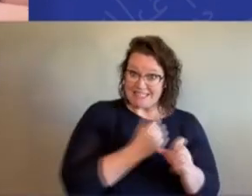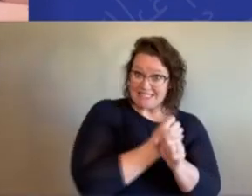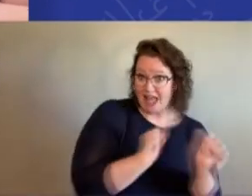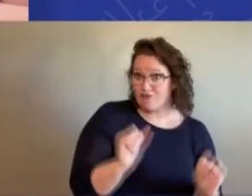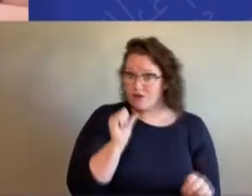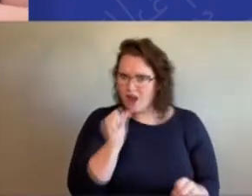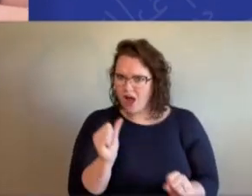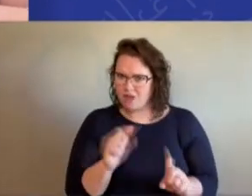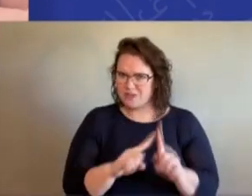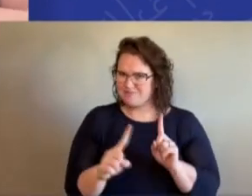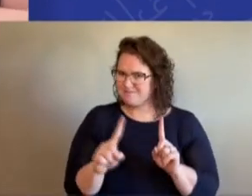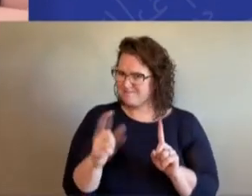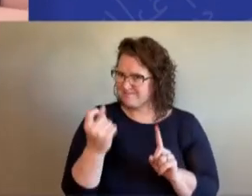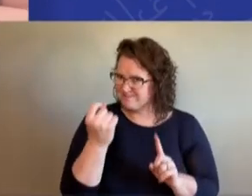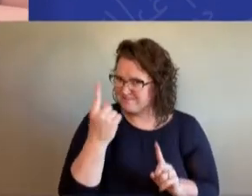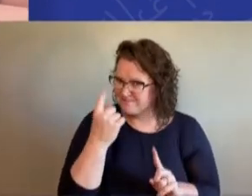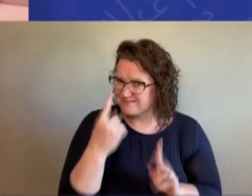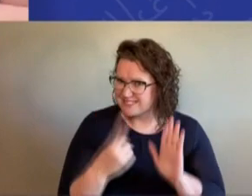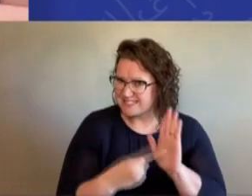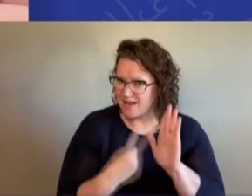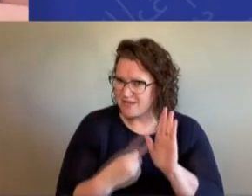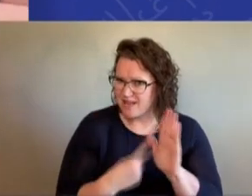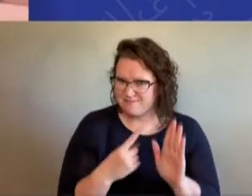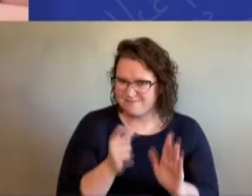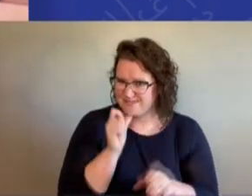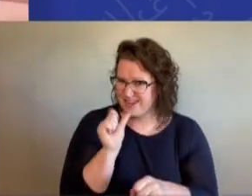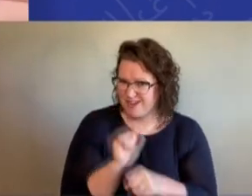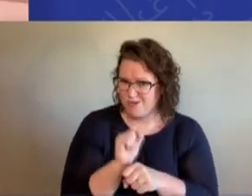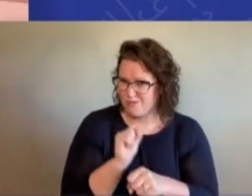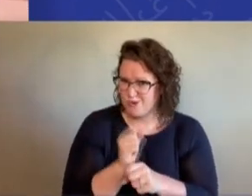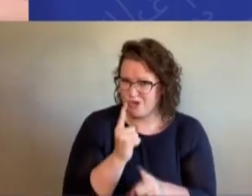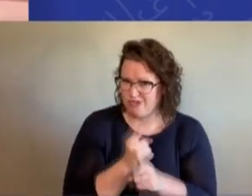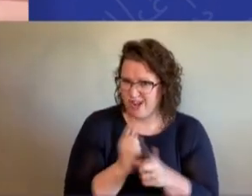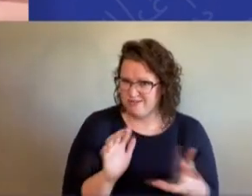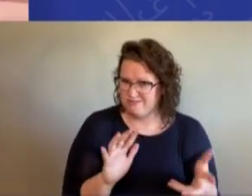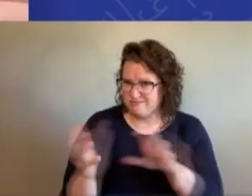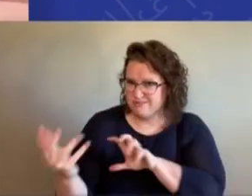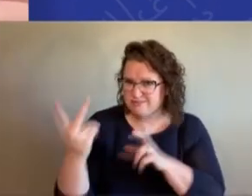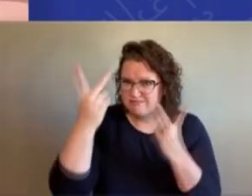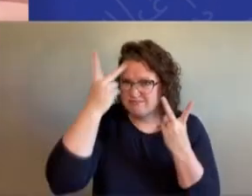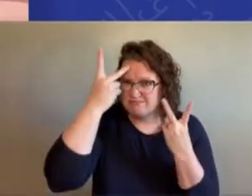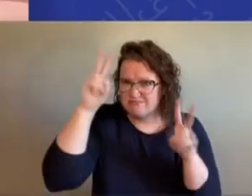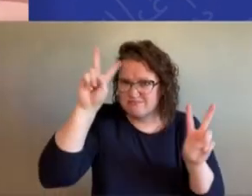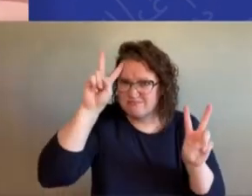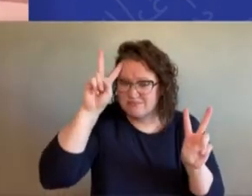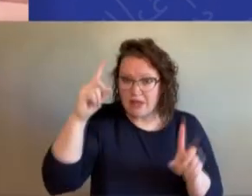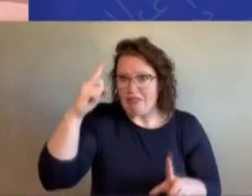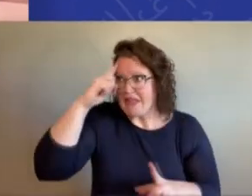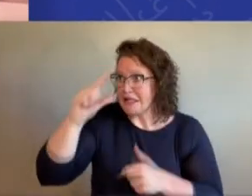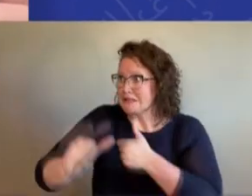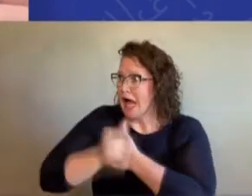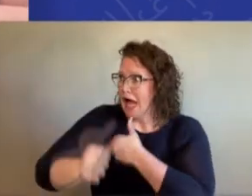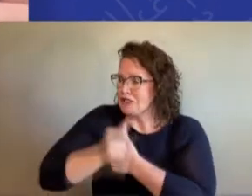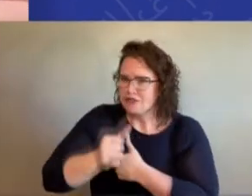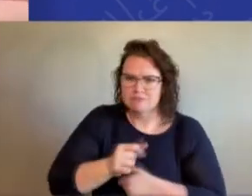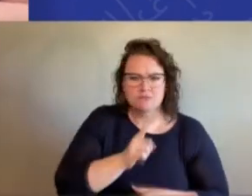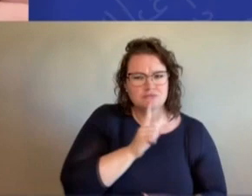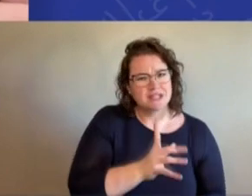there is a fire. Our amygdalas is telling us whether we are safe. The only problem is, sometimes